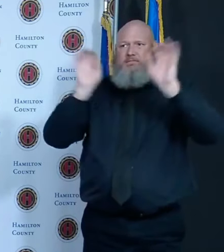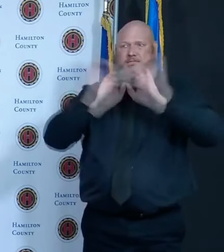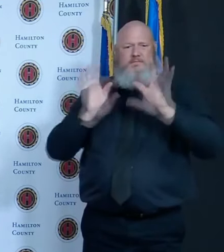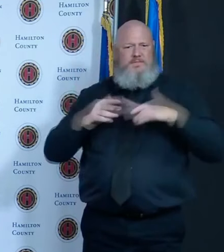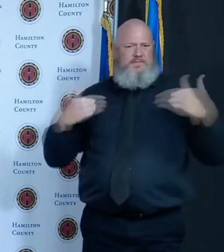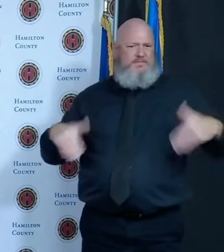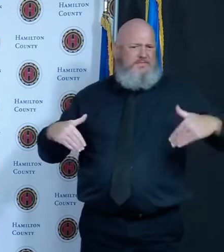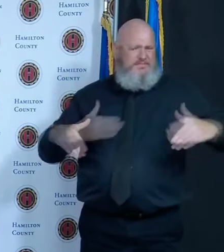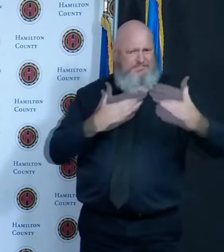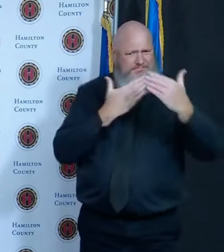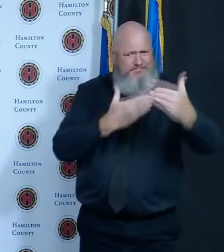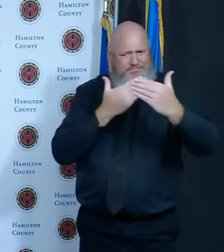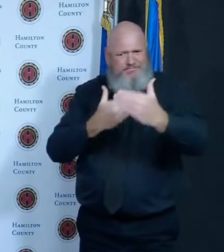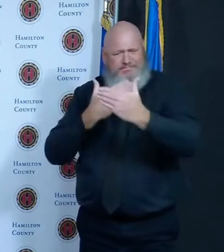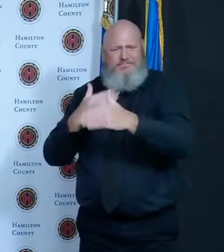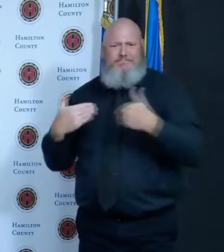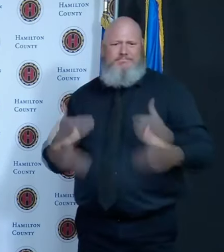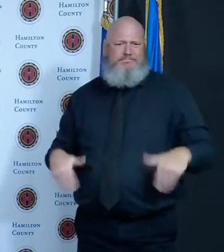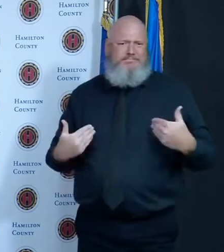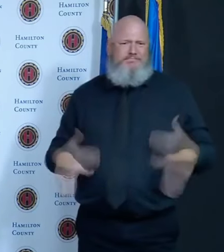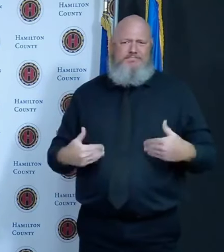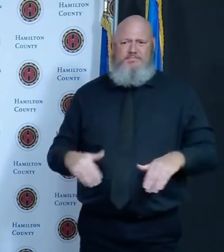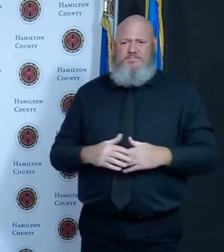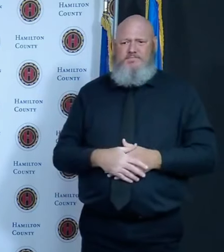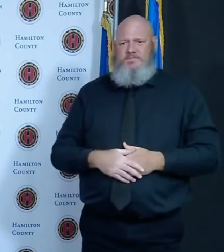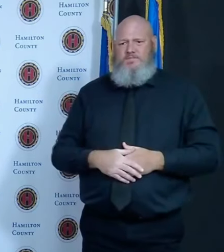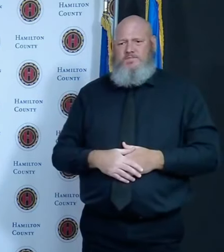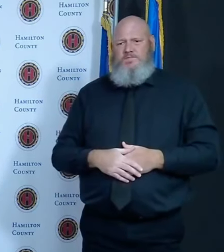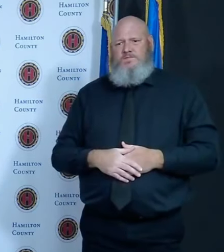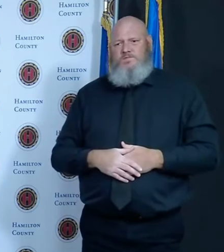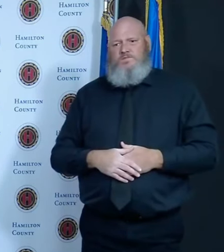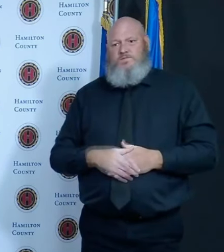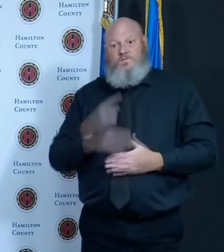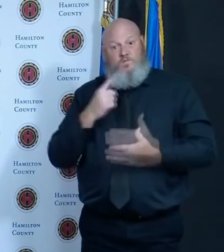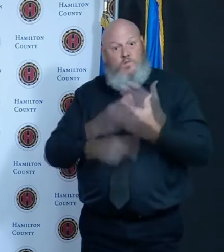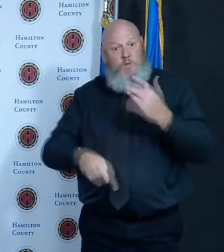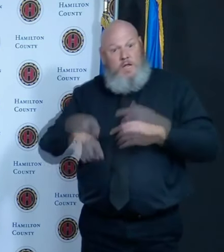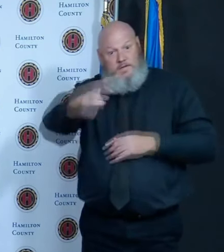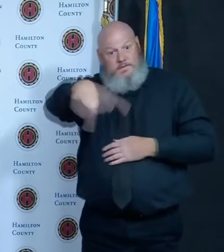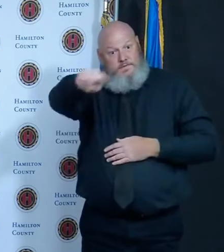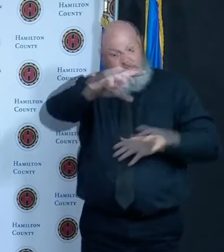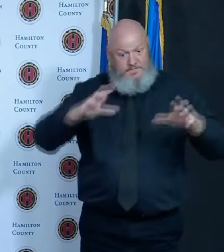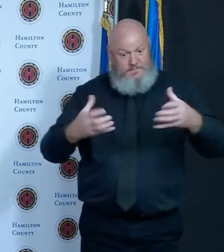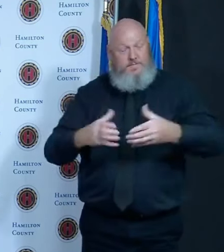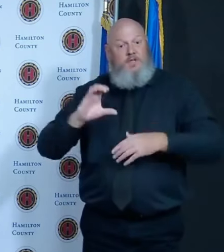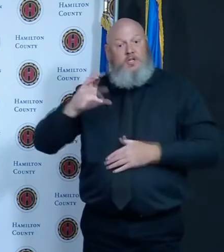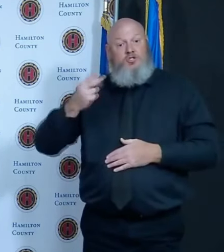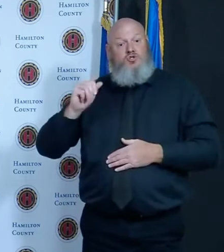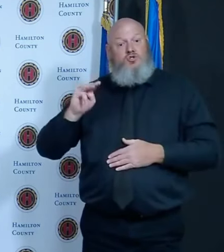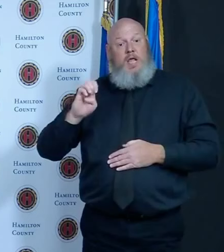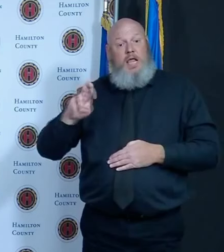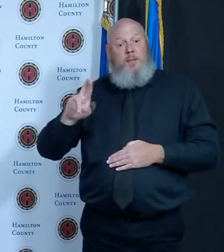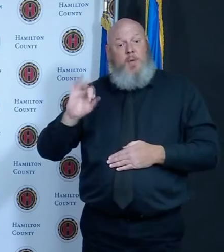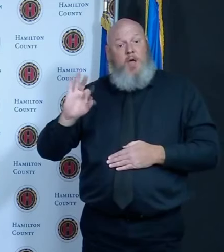businesses what these organizations are doing to be continued resources during this challenge because we're all in it